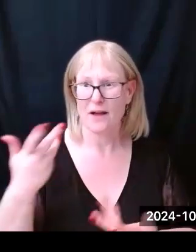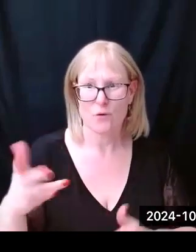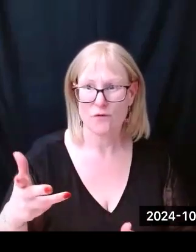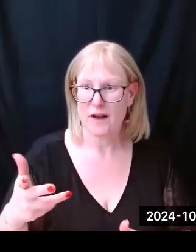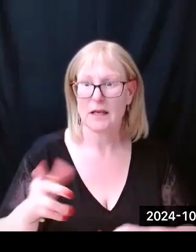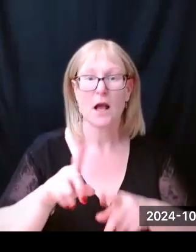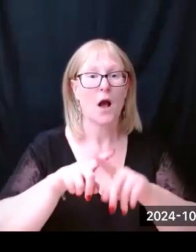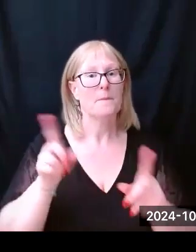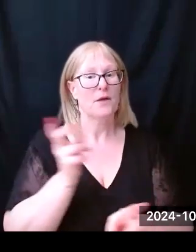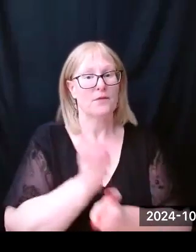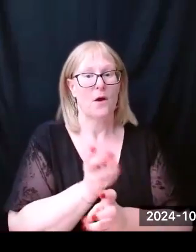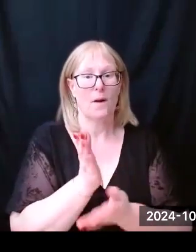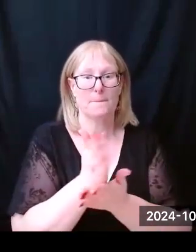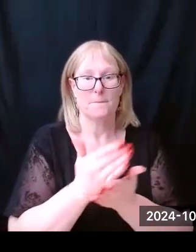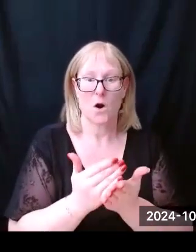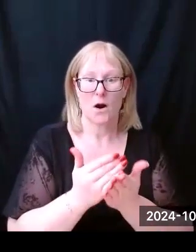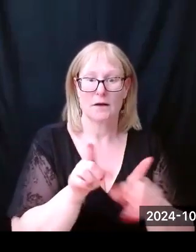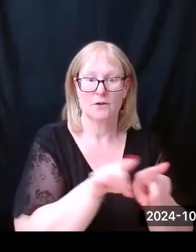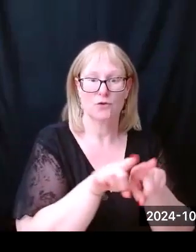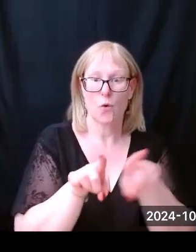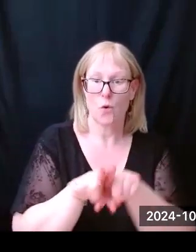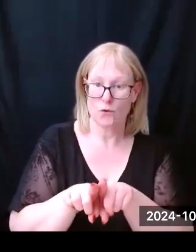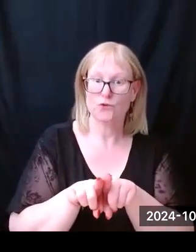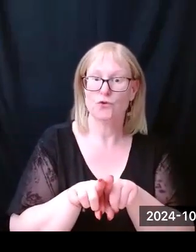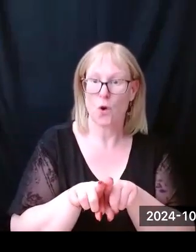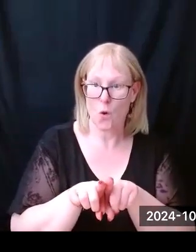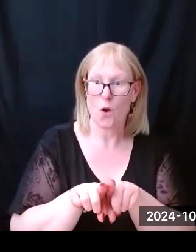we're also juggling our own wellness as we're trying to do this too.